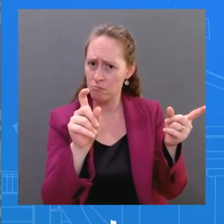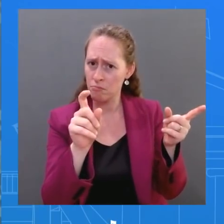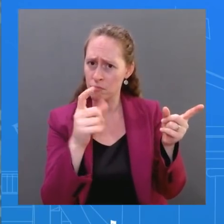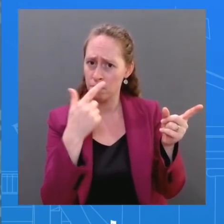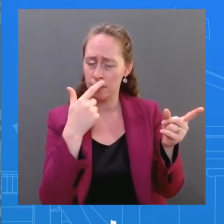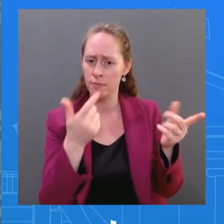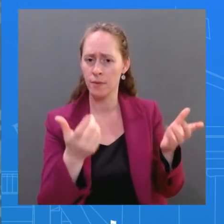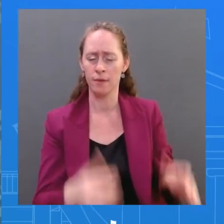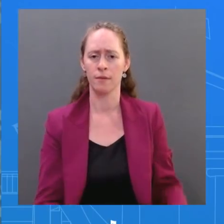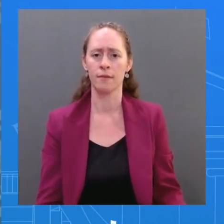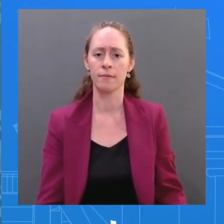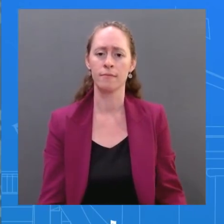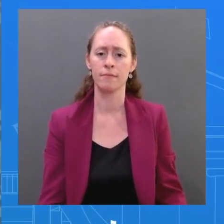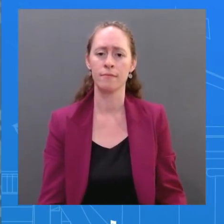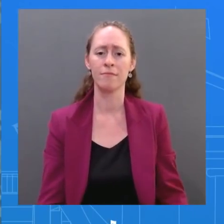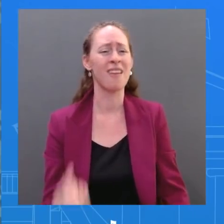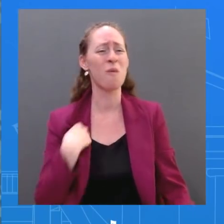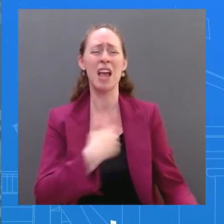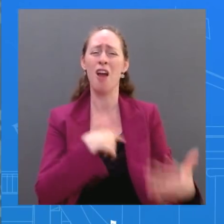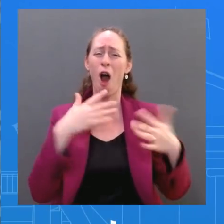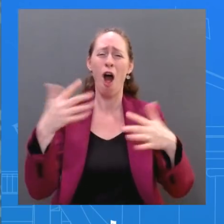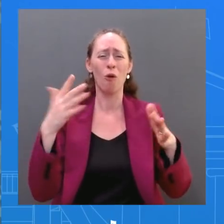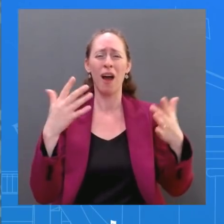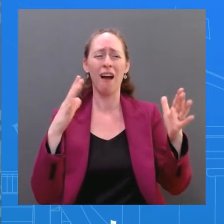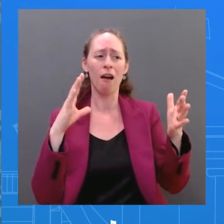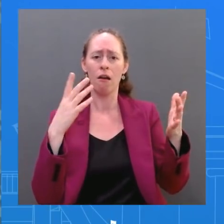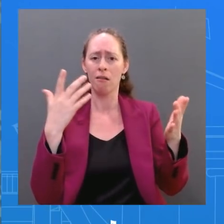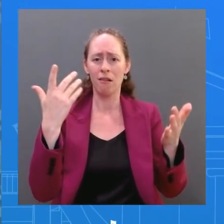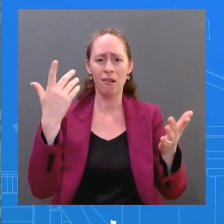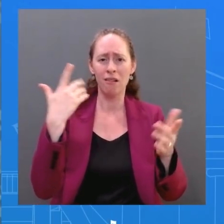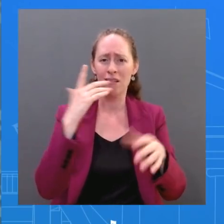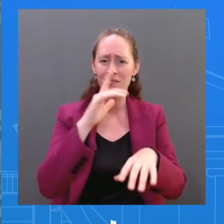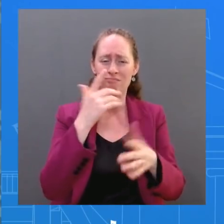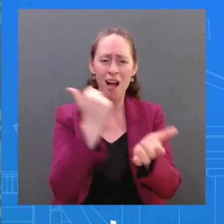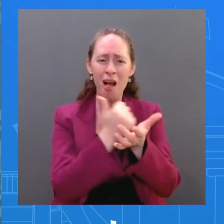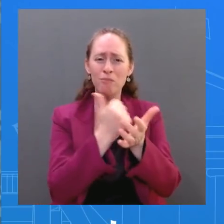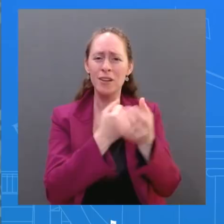and the people who love her for some time. Secretary Blinken --